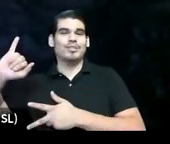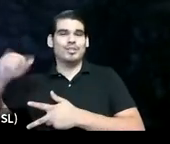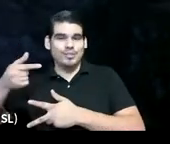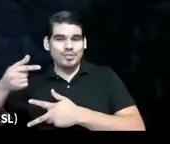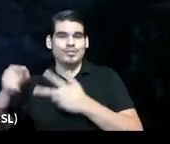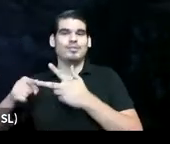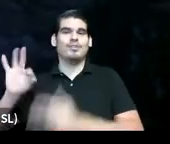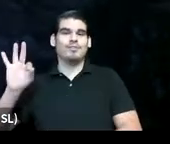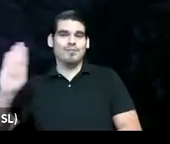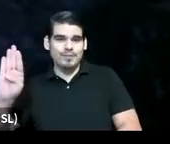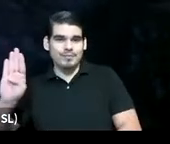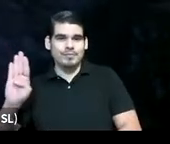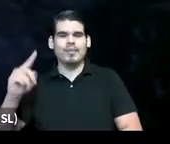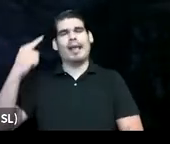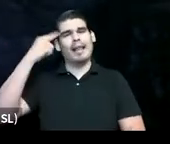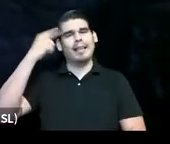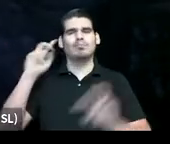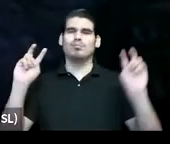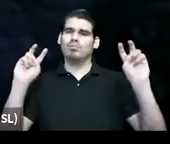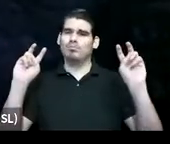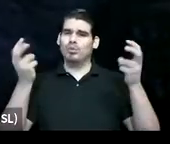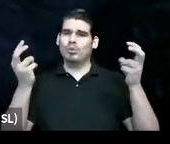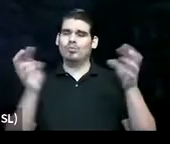But they're also about the experiences. It's up stories on those